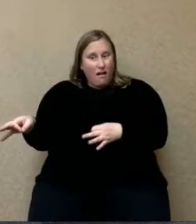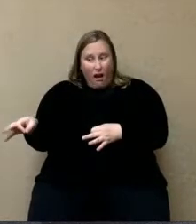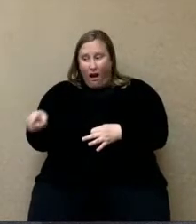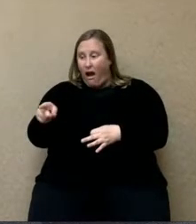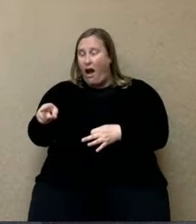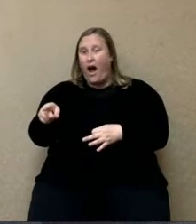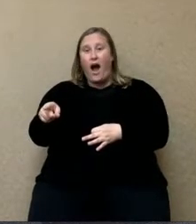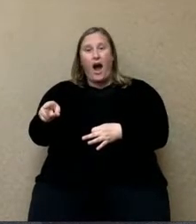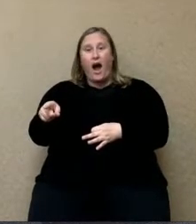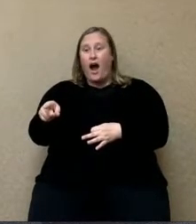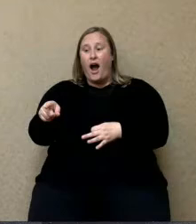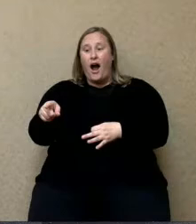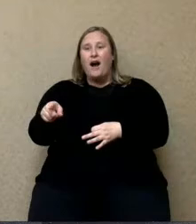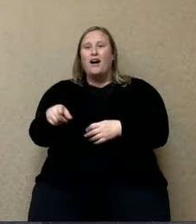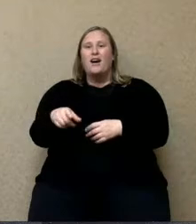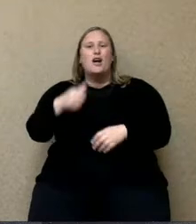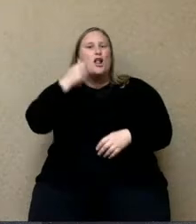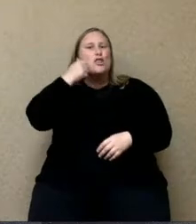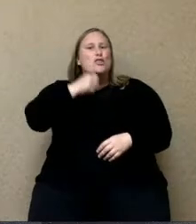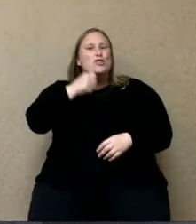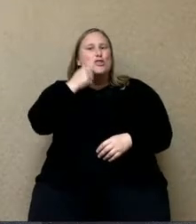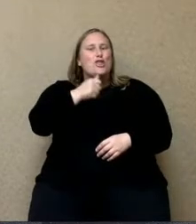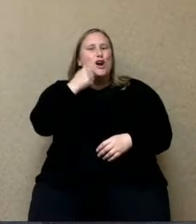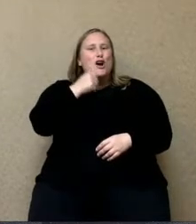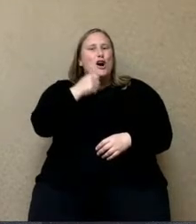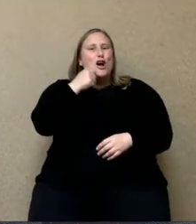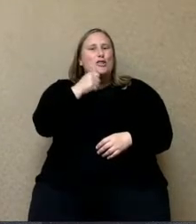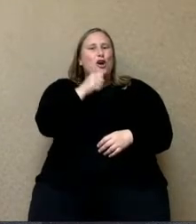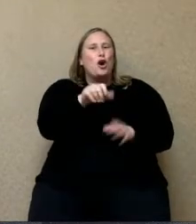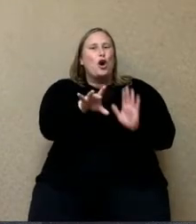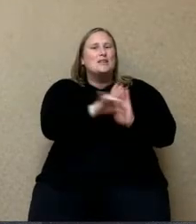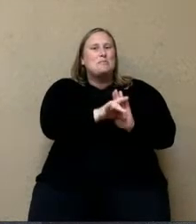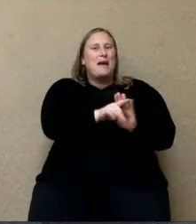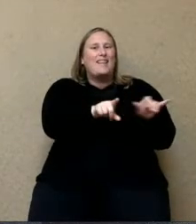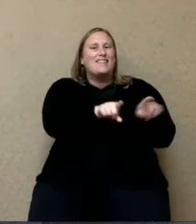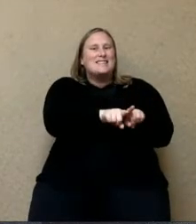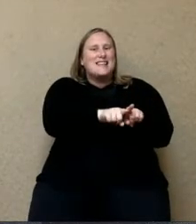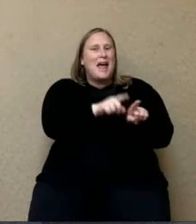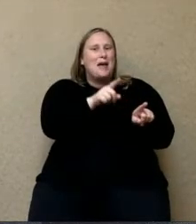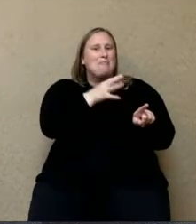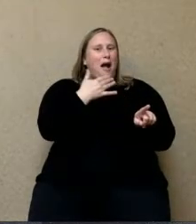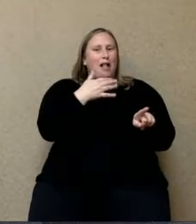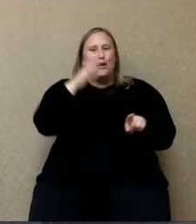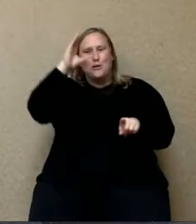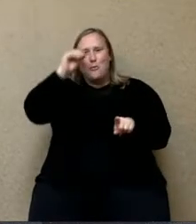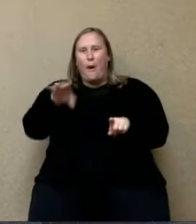They were such little followers. All the girls picked the same color. All the boys picked the same color. I was like, okay, well it makes it easy for